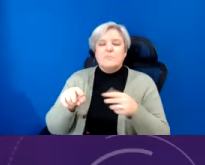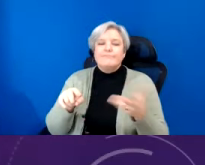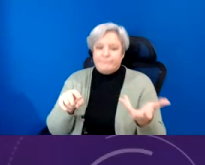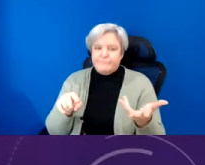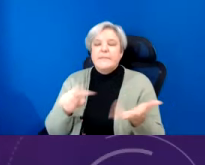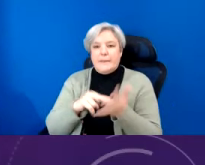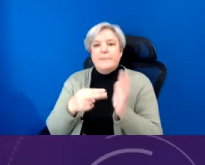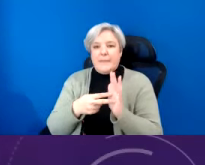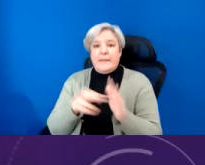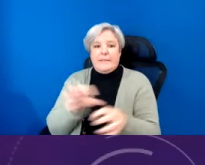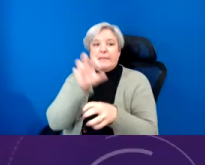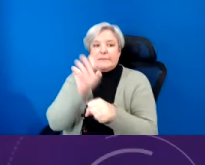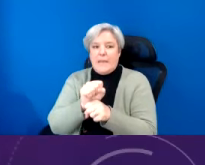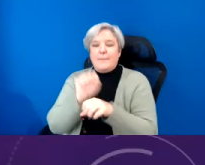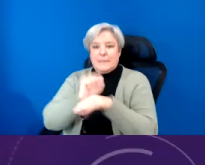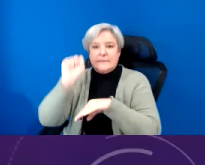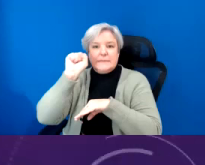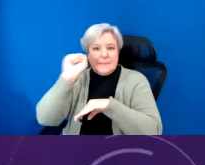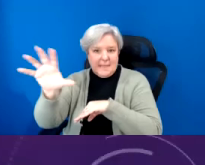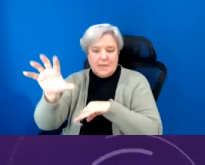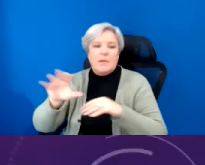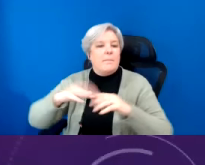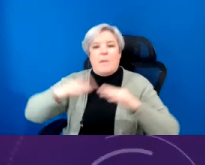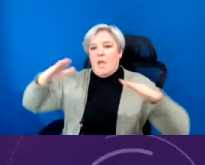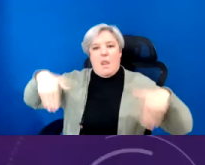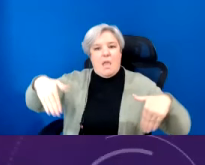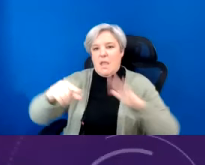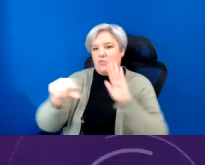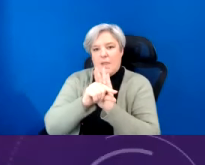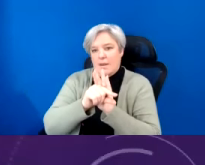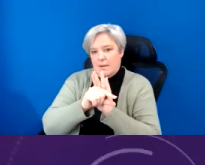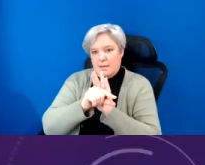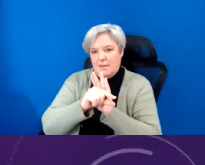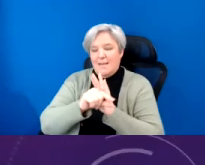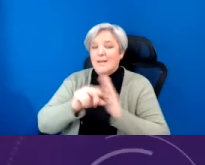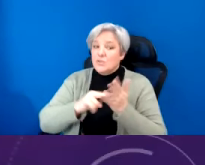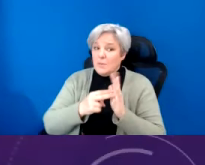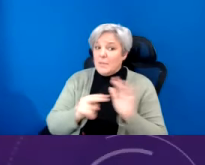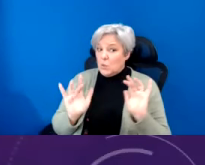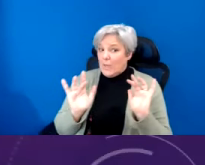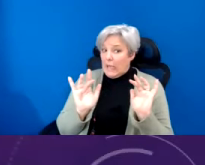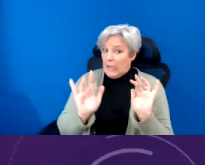has been submitted but has not yet been grading. And so you can simply click on the cell